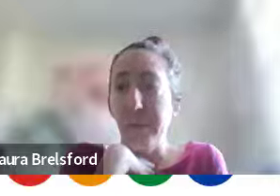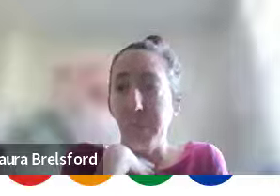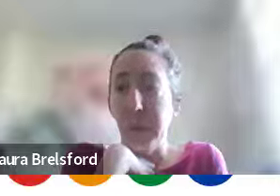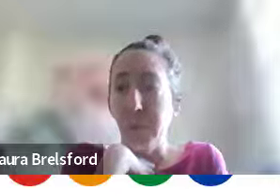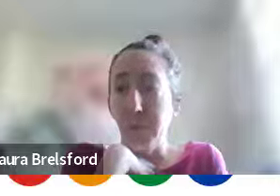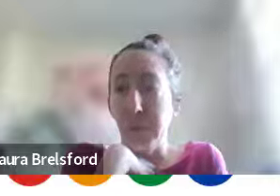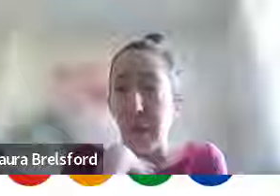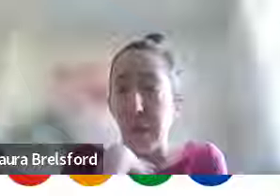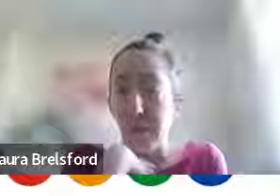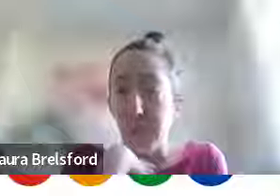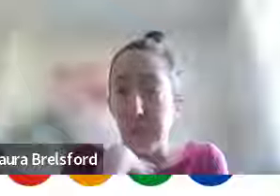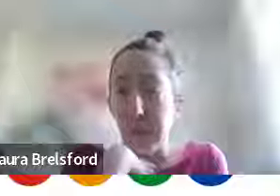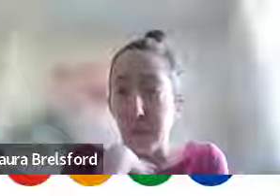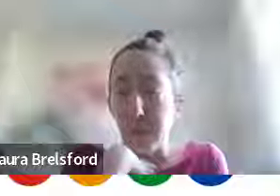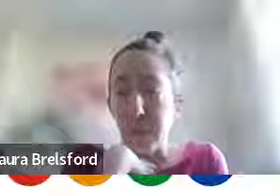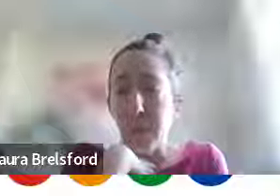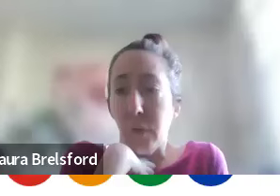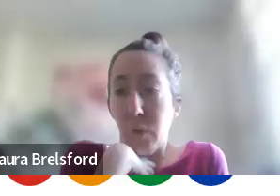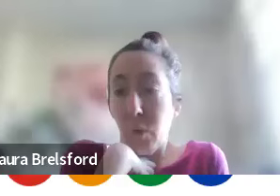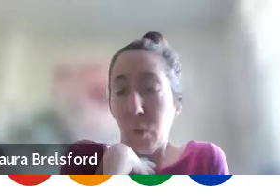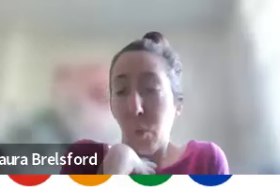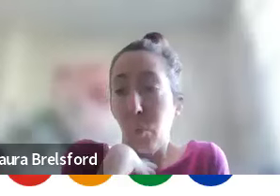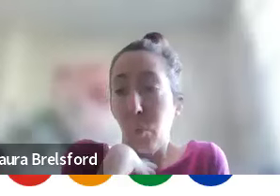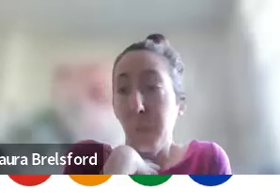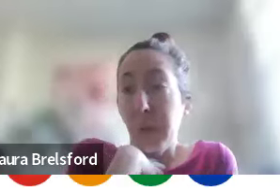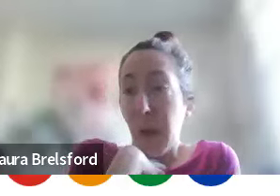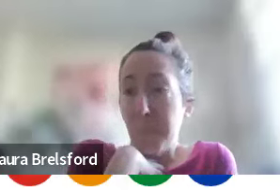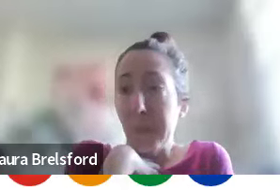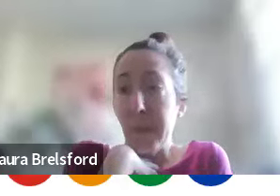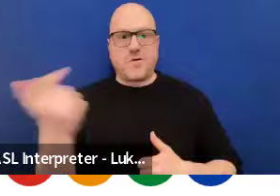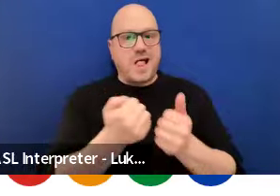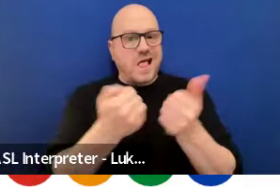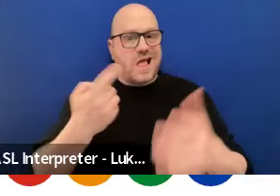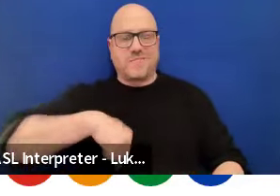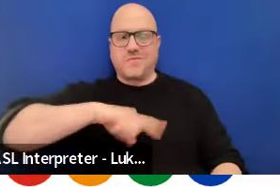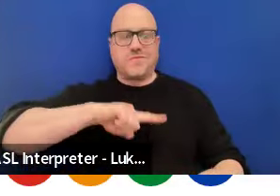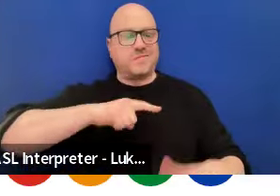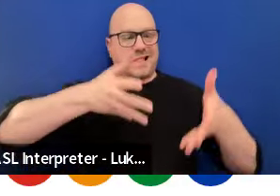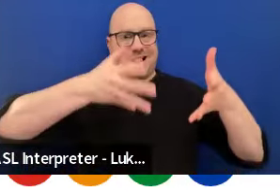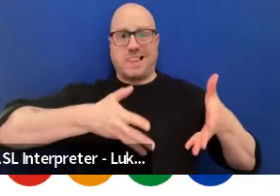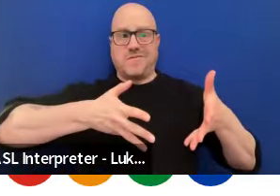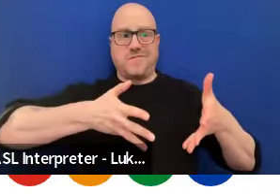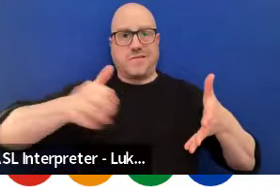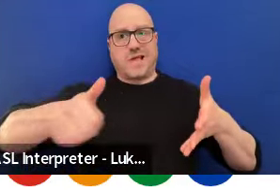THERE ARE A NUMBER OF THESE LOCATIONS TODAY IN THE SYSTEM.